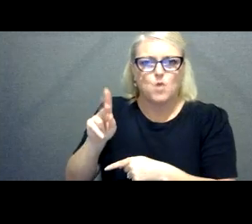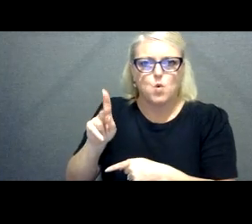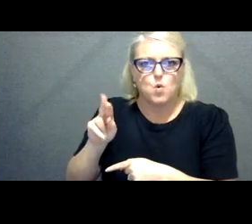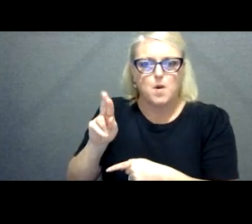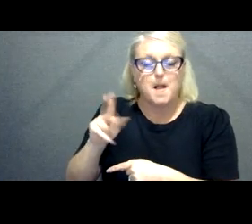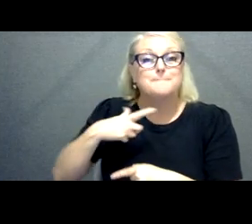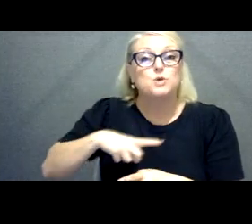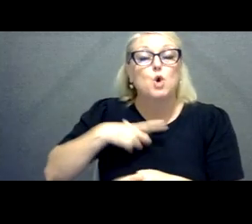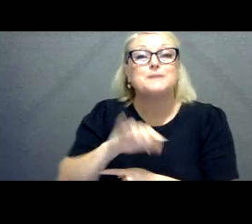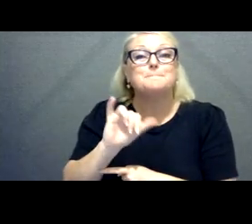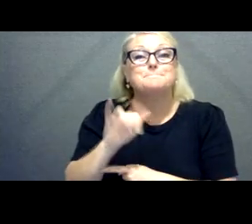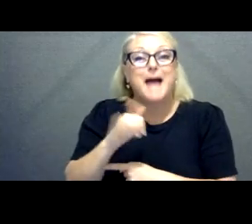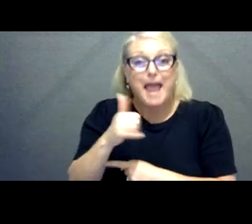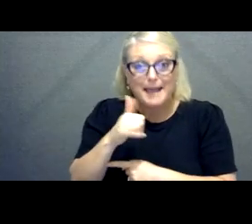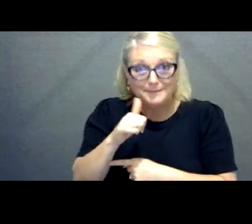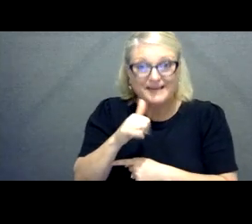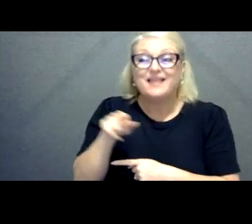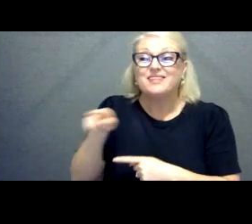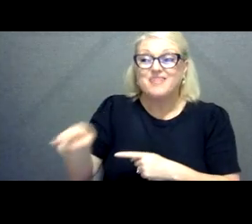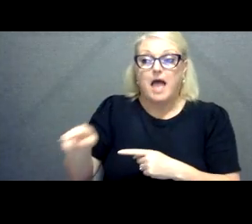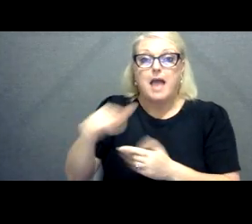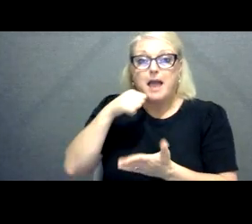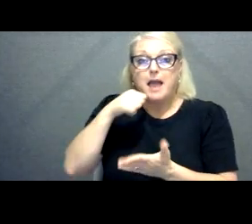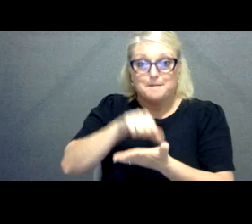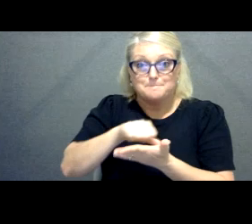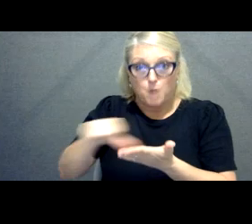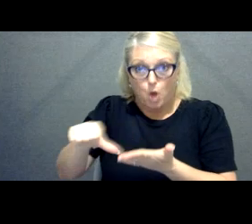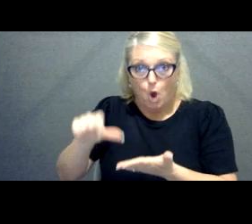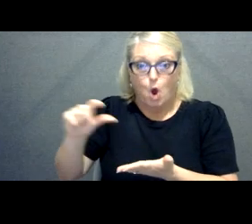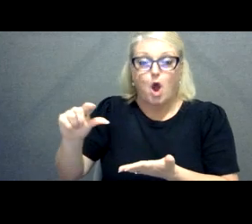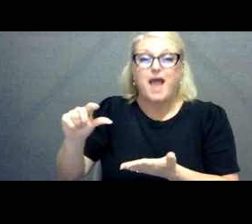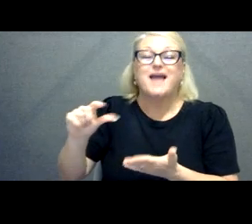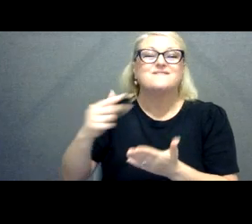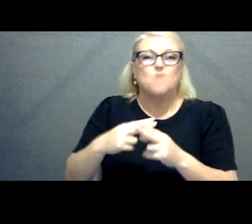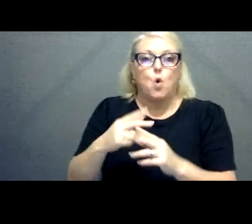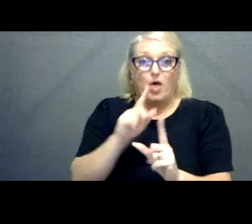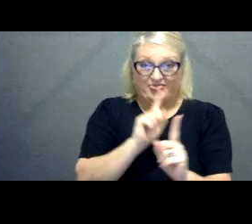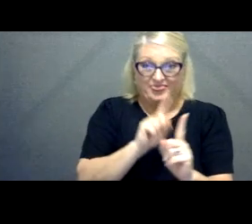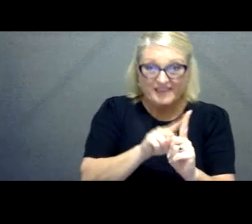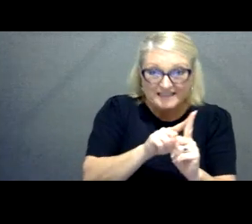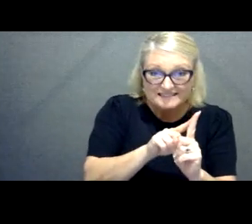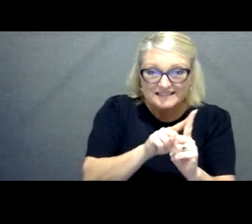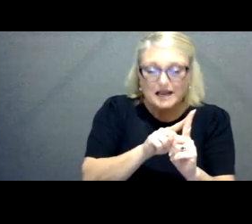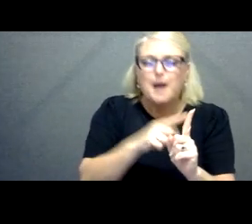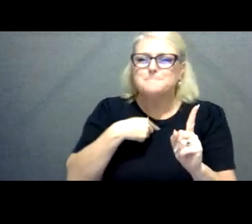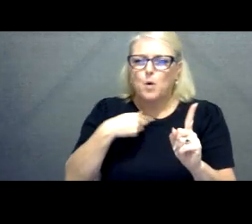different thing to what they asked for potentially potentially yes um and the letter will outline